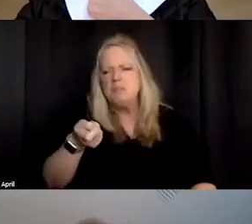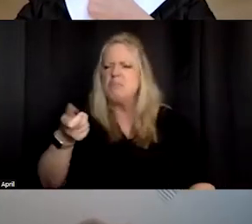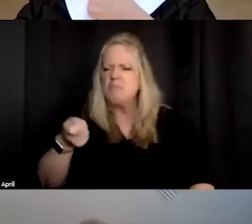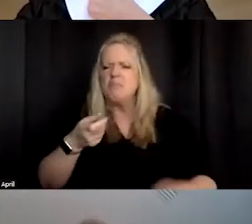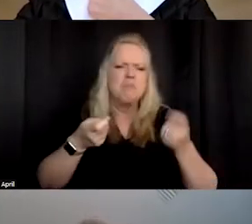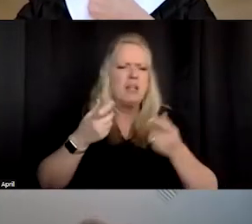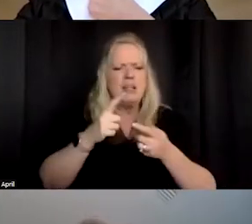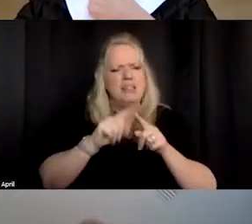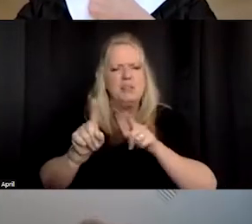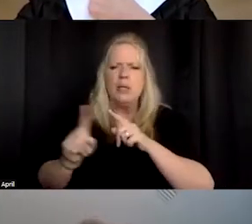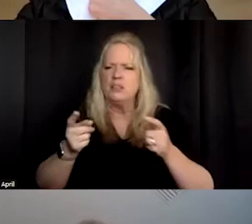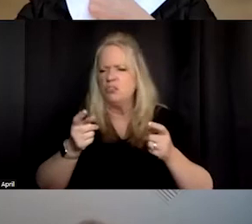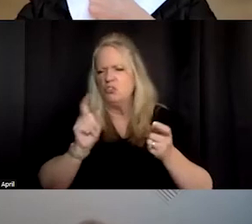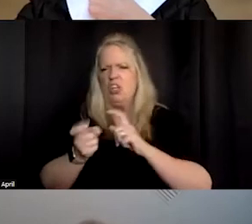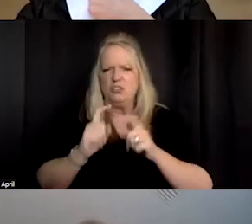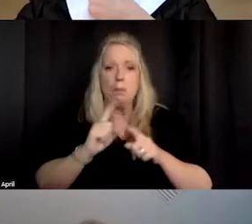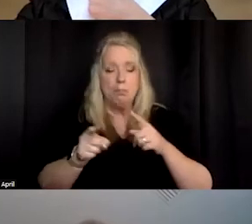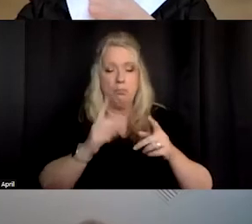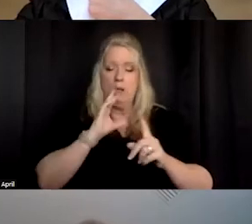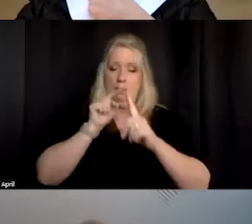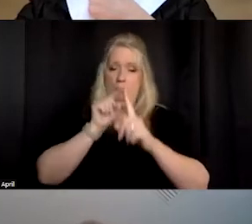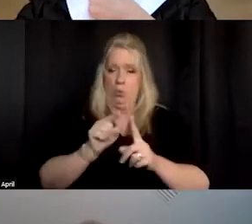YOU GET THE SAME PRODUCT OUT OF THEM. THE SEC WAS, PHYSICIAN INVOLVEMENT. THE SECOND WAS,